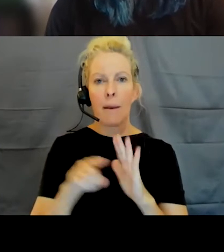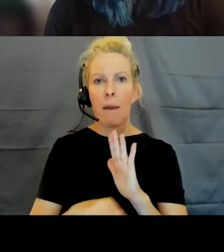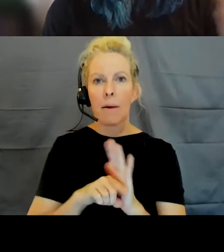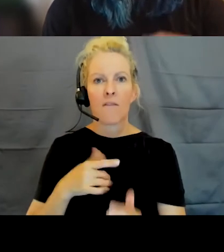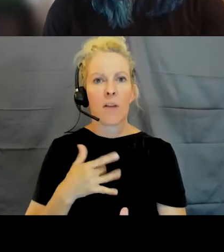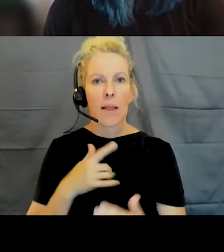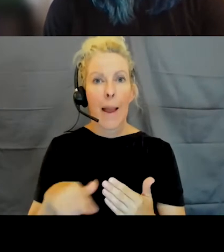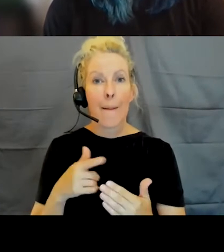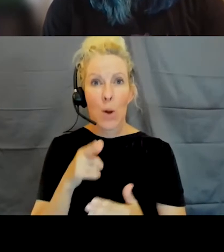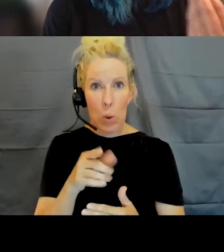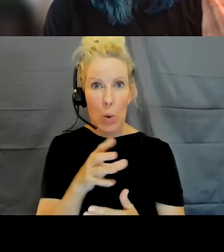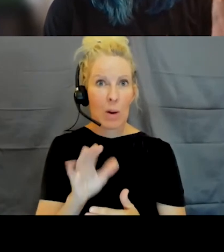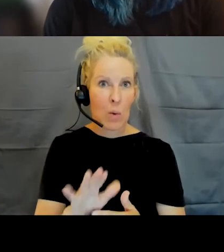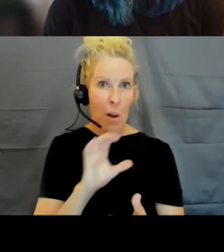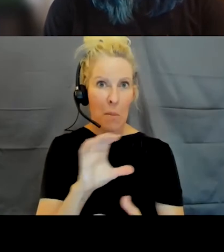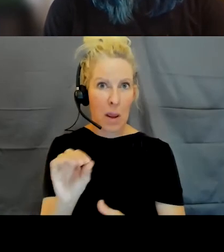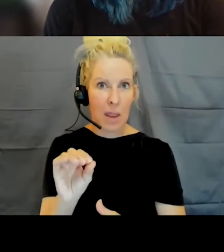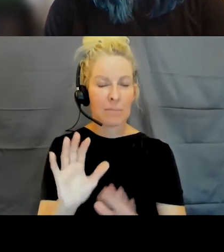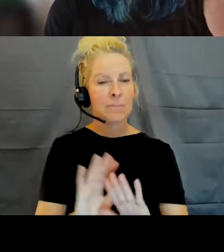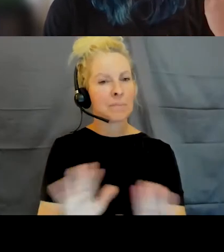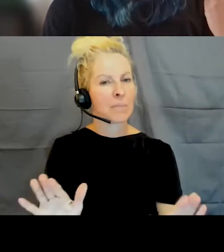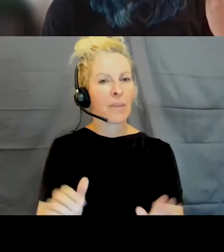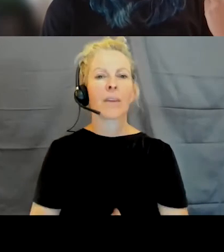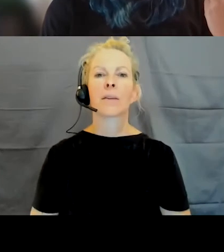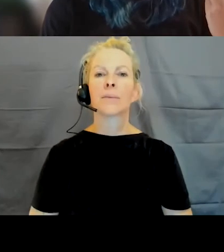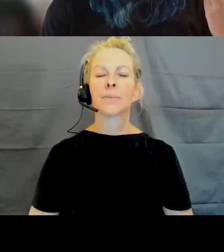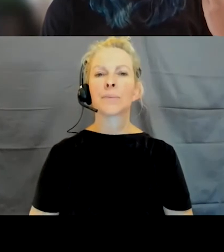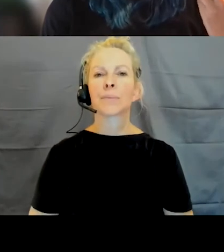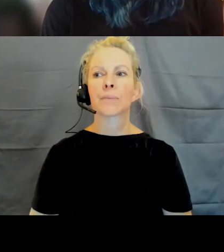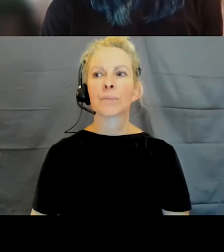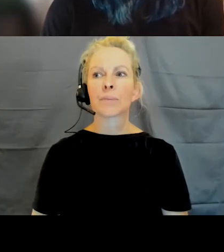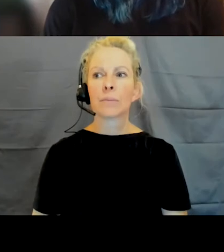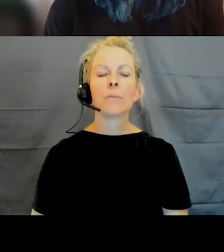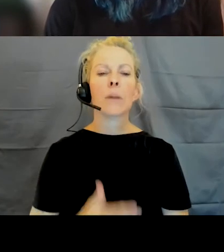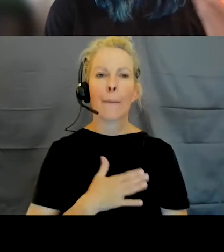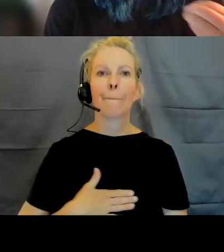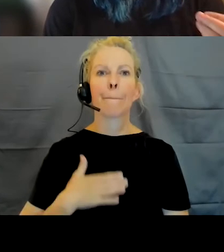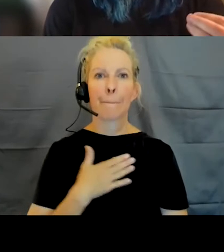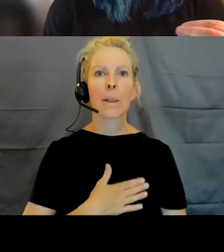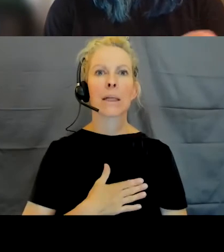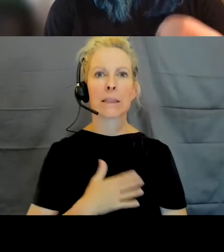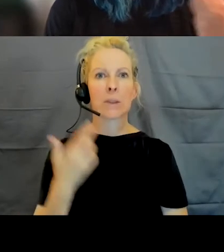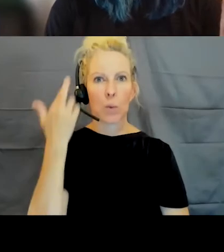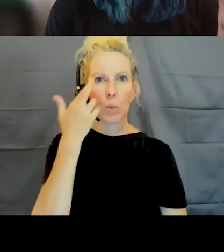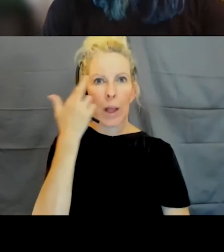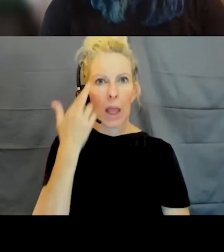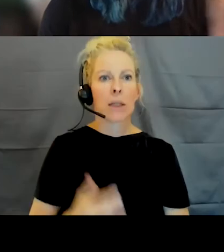and your company. So please do incorporate some of this into your process. At least be aware of it